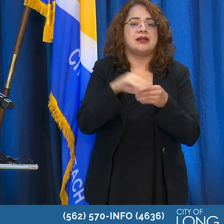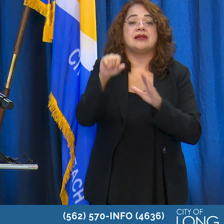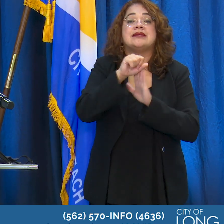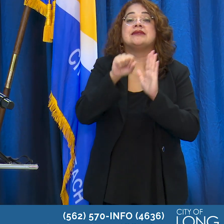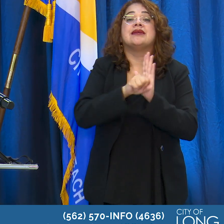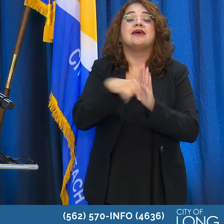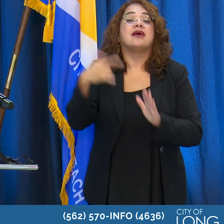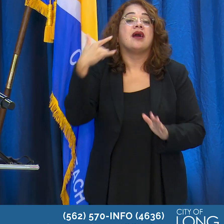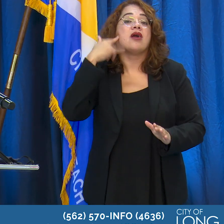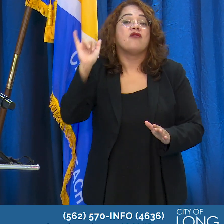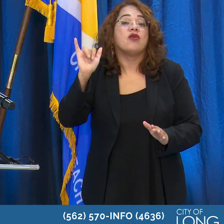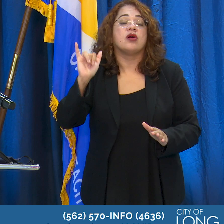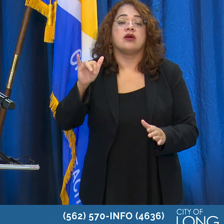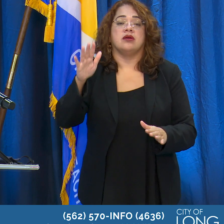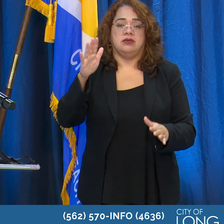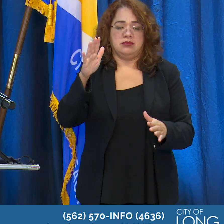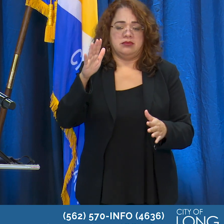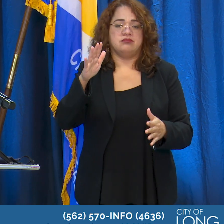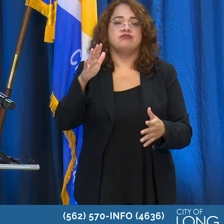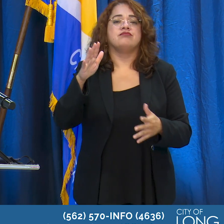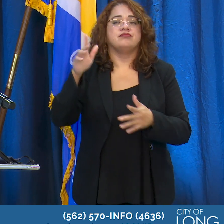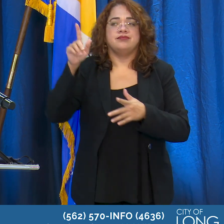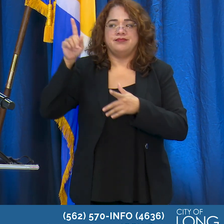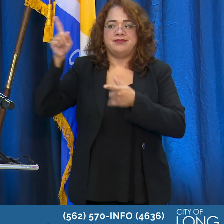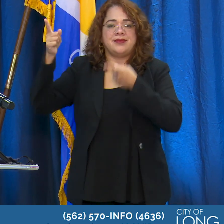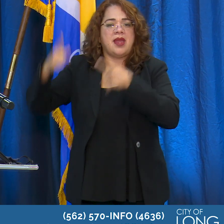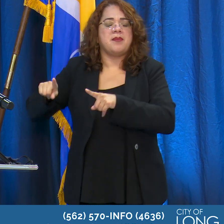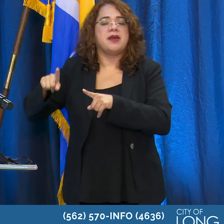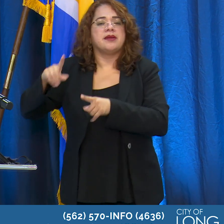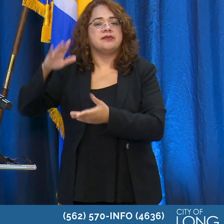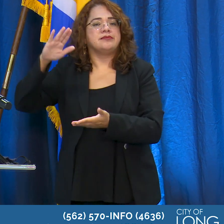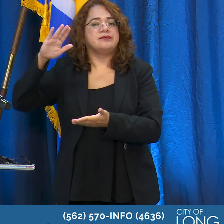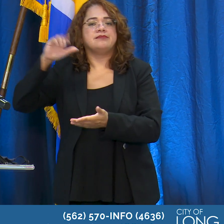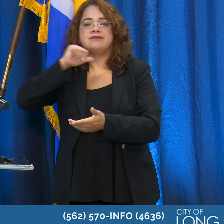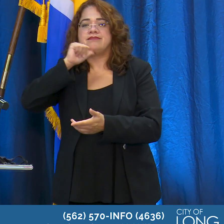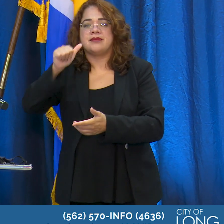an under reporting of COVID-19 cases due to technology issues with their